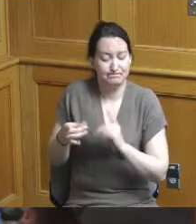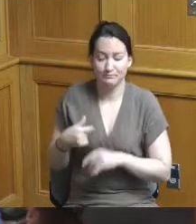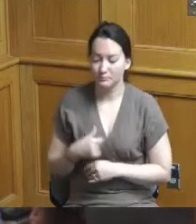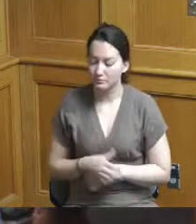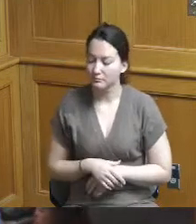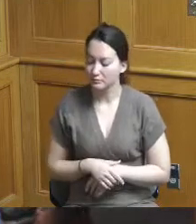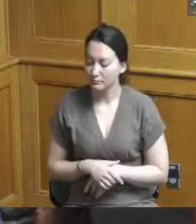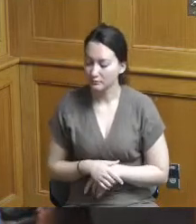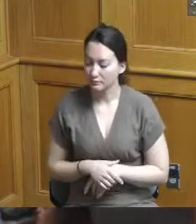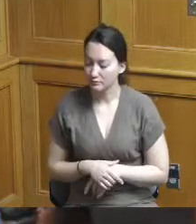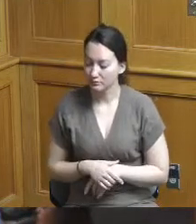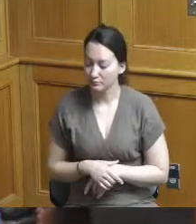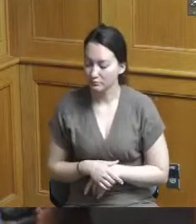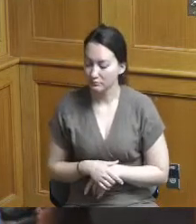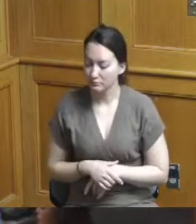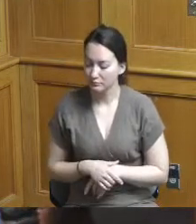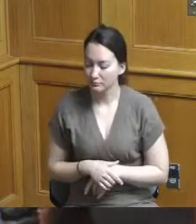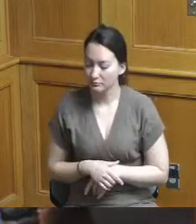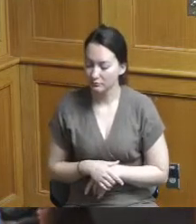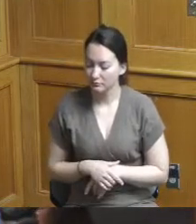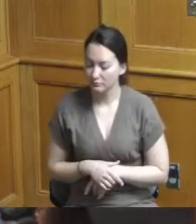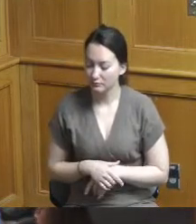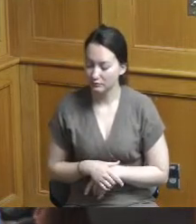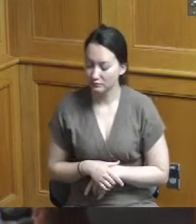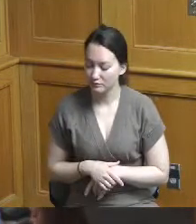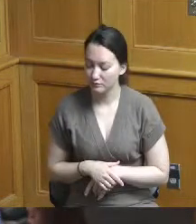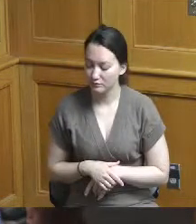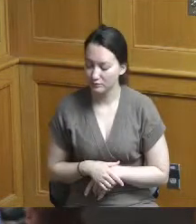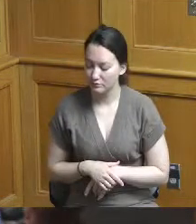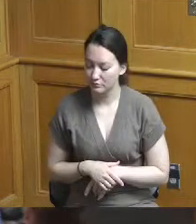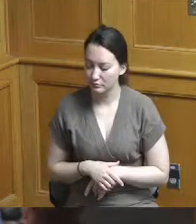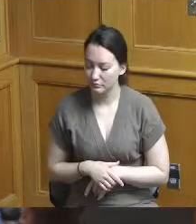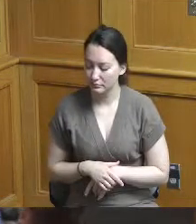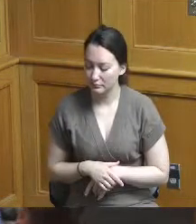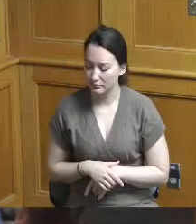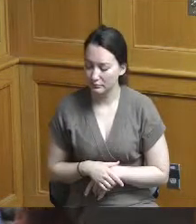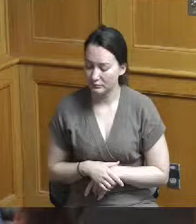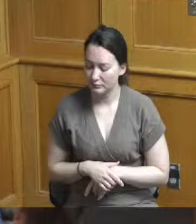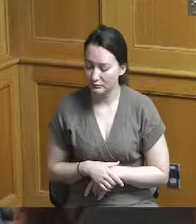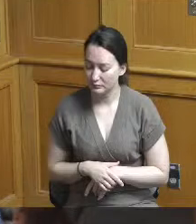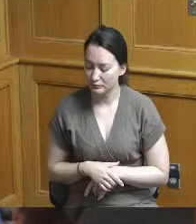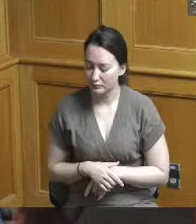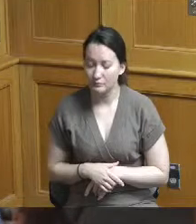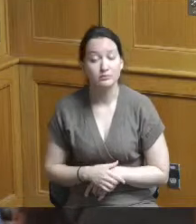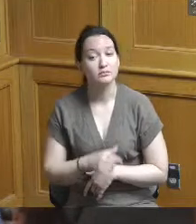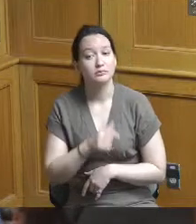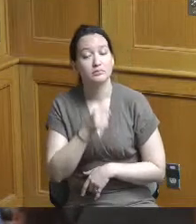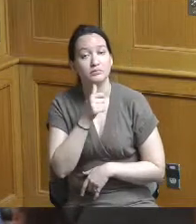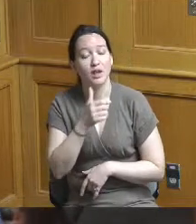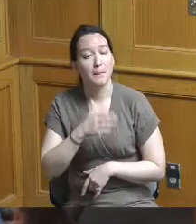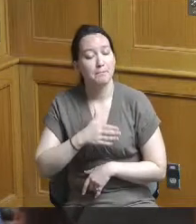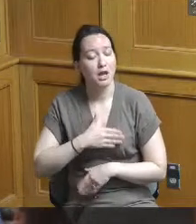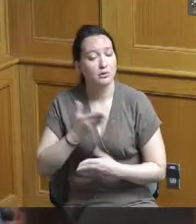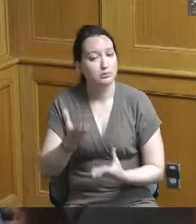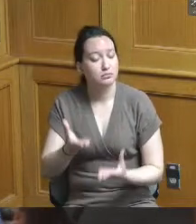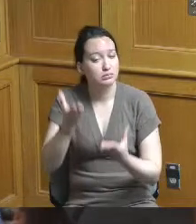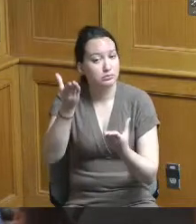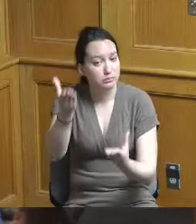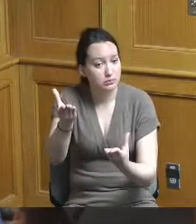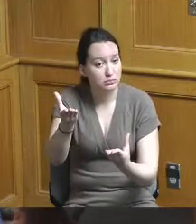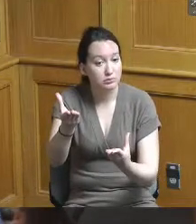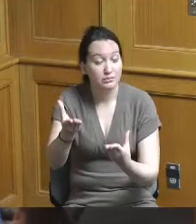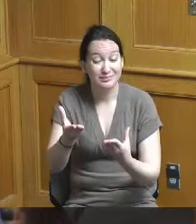to say it would certainly not be my suggestion or my recommendation that we go into a joint meeting